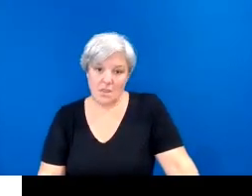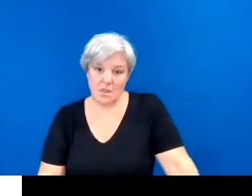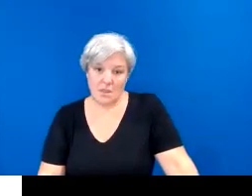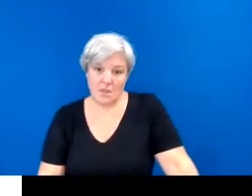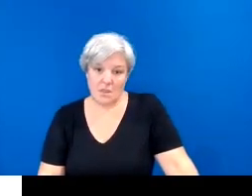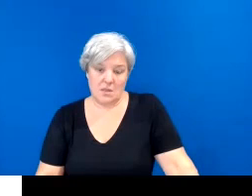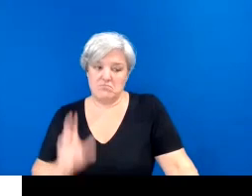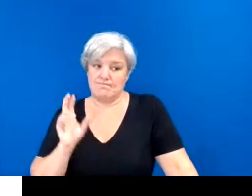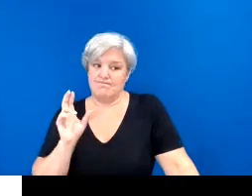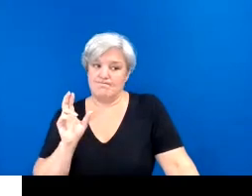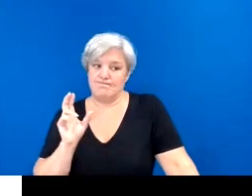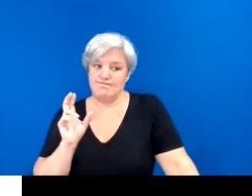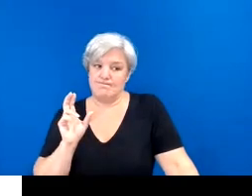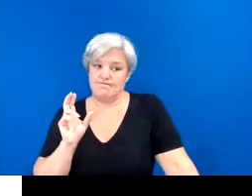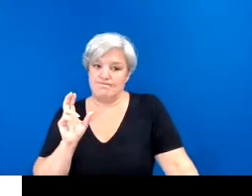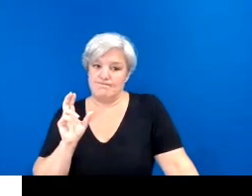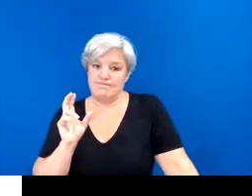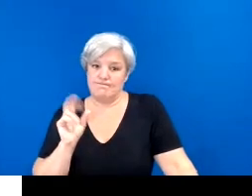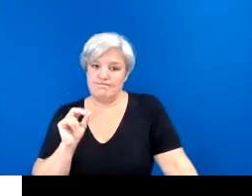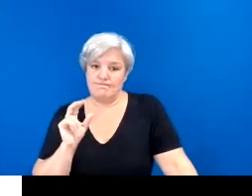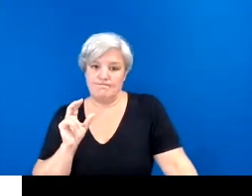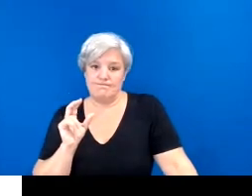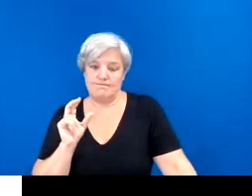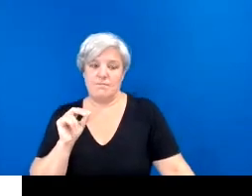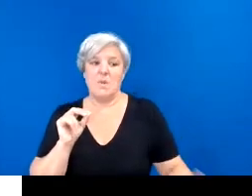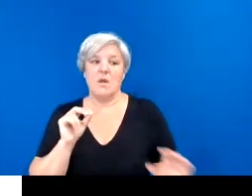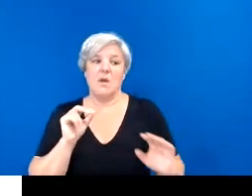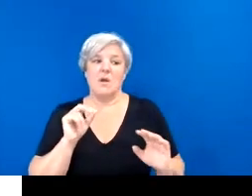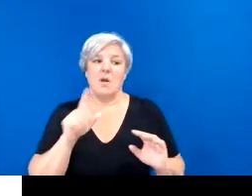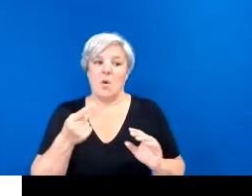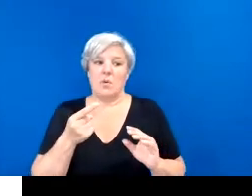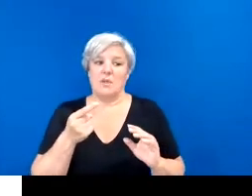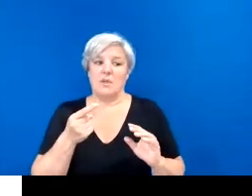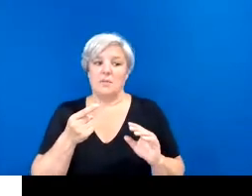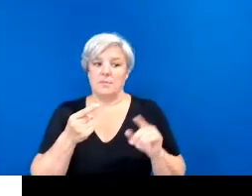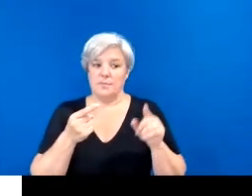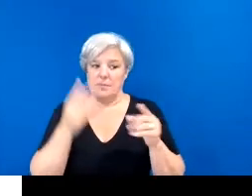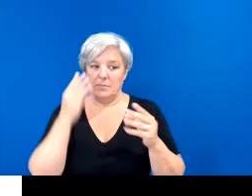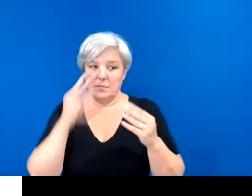No, just. Just the fact that this is the one that is going to have your know